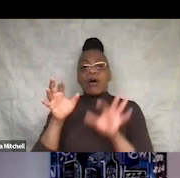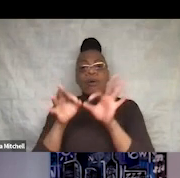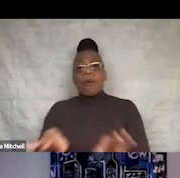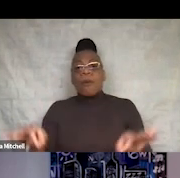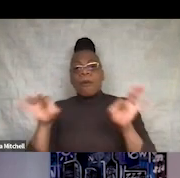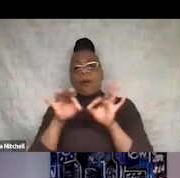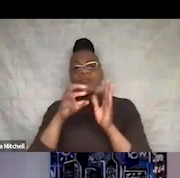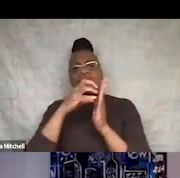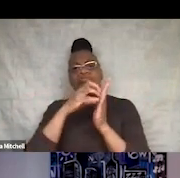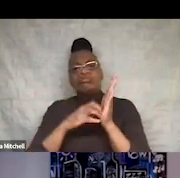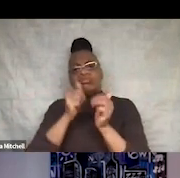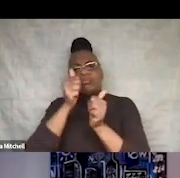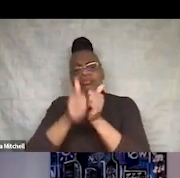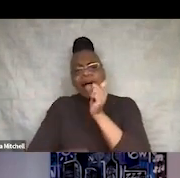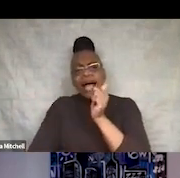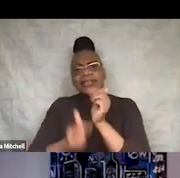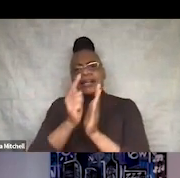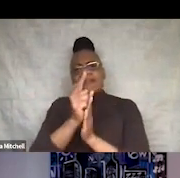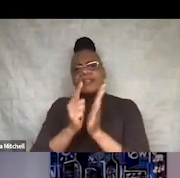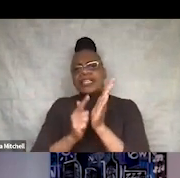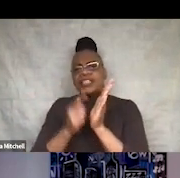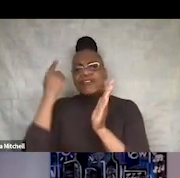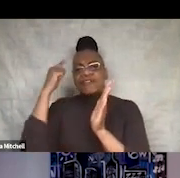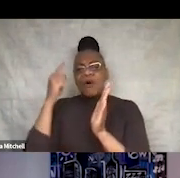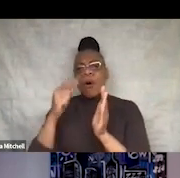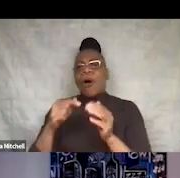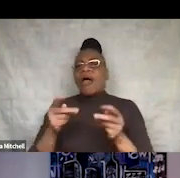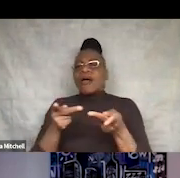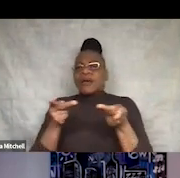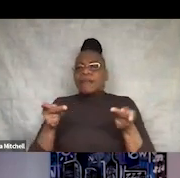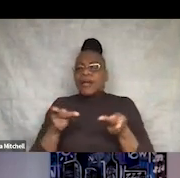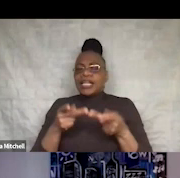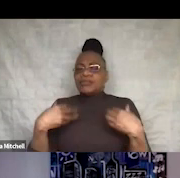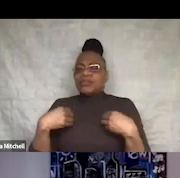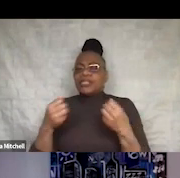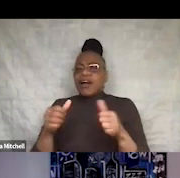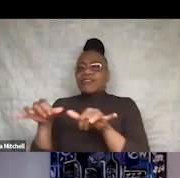and passing of legislation that placed recovery housing standards into Indiana law.